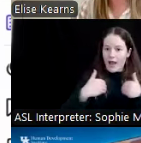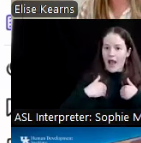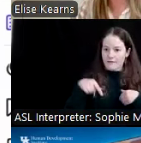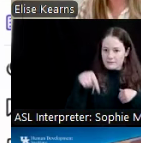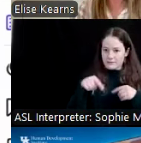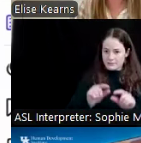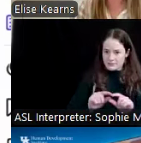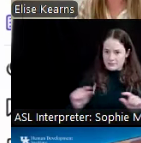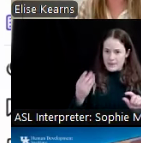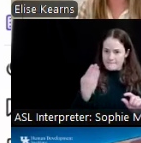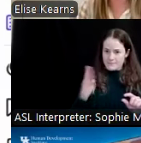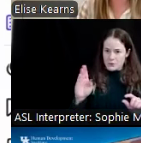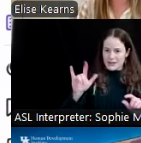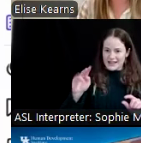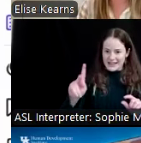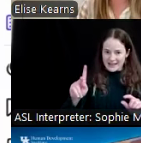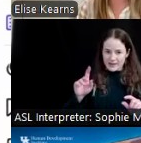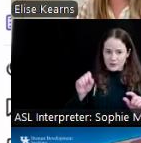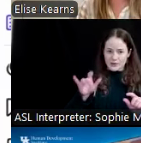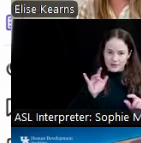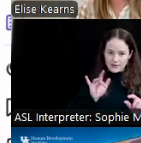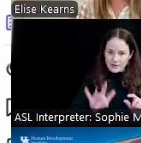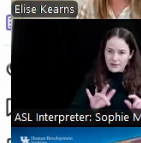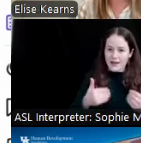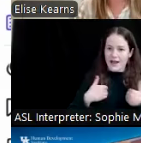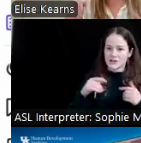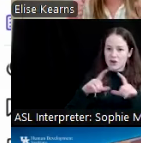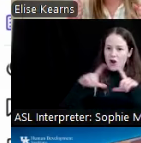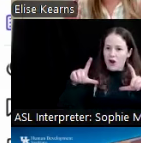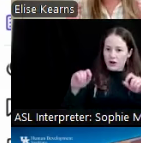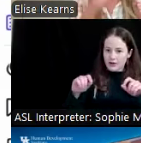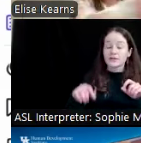ideas that you can do at home or in any space. This one's using upper extremity